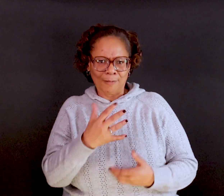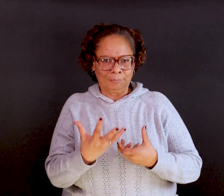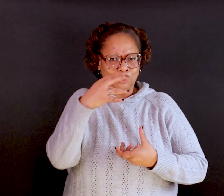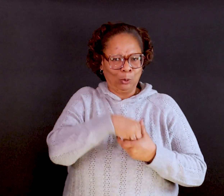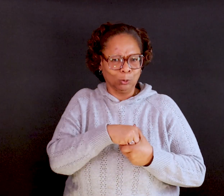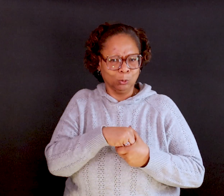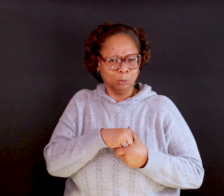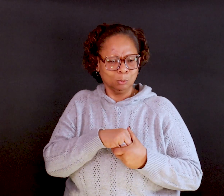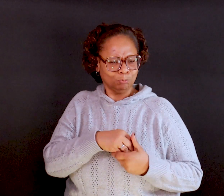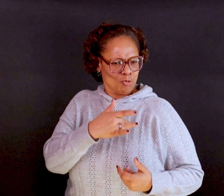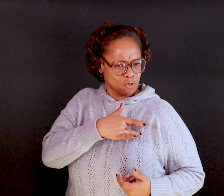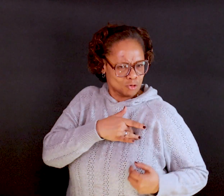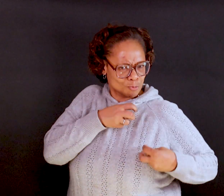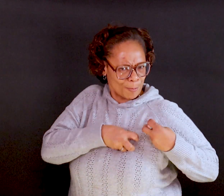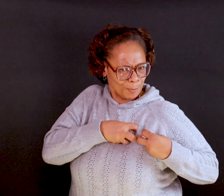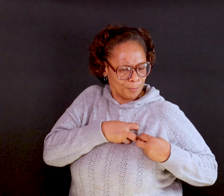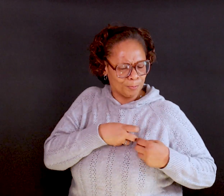Including heart, lung,